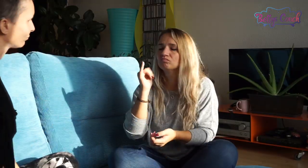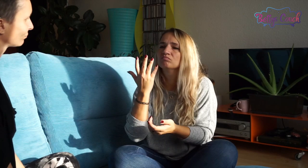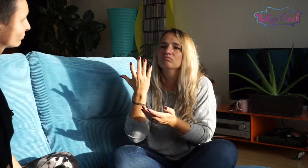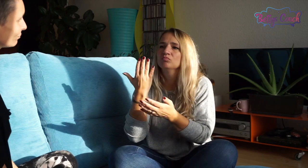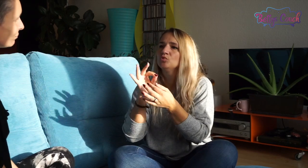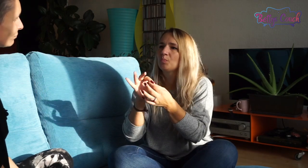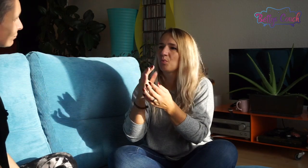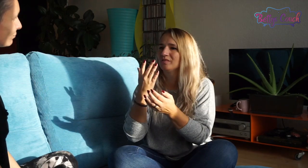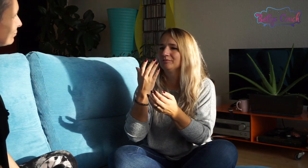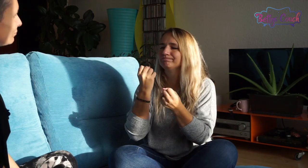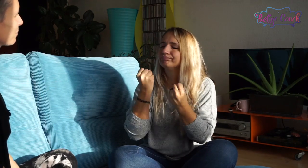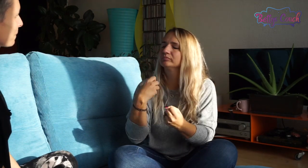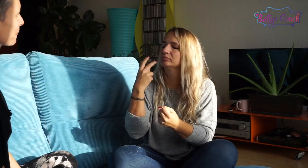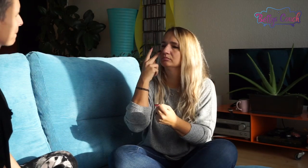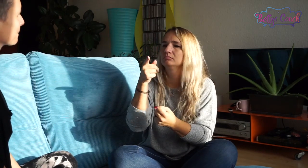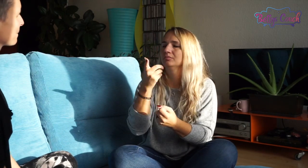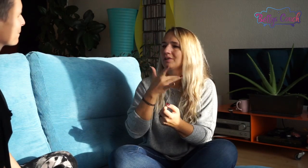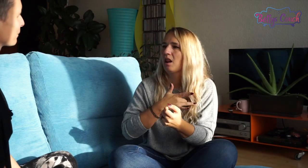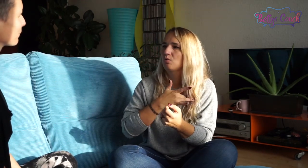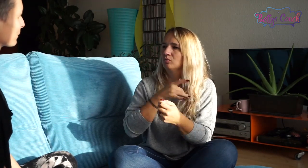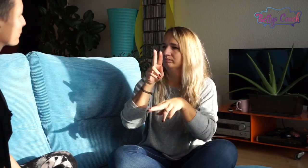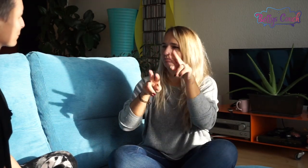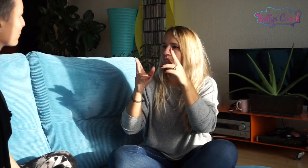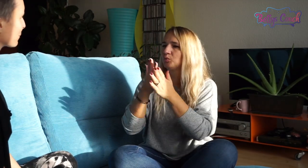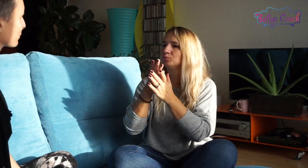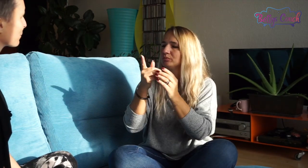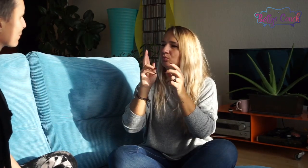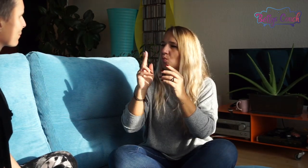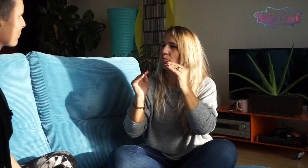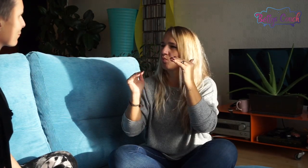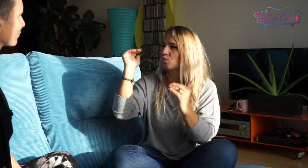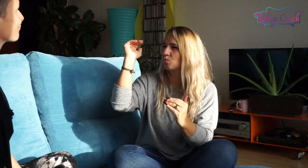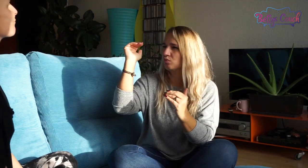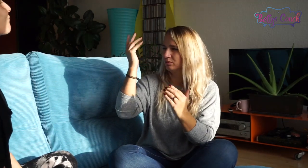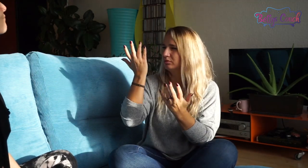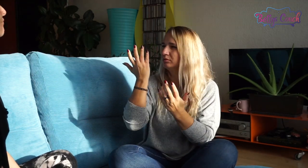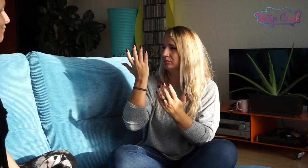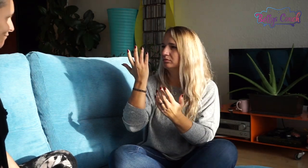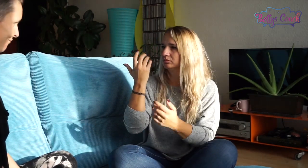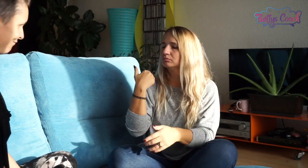Yes. It always depends on the situation. I particularly noticed this disparity in the different religions.